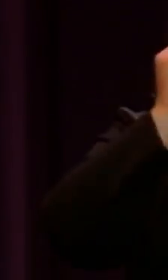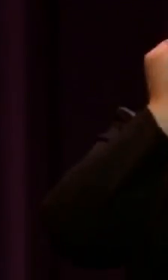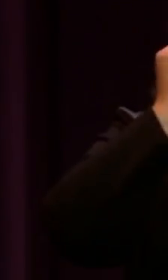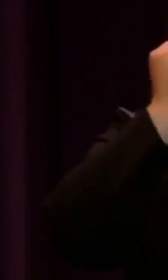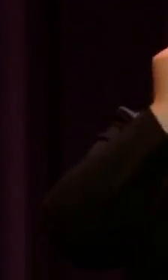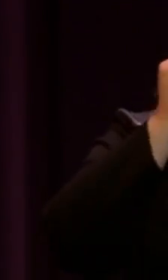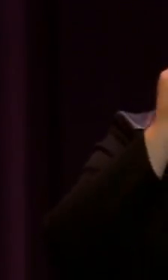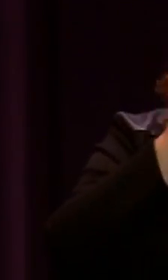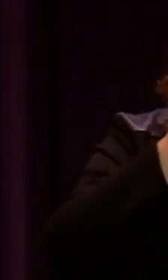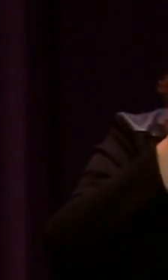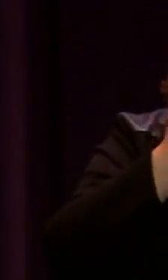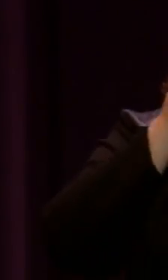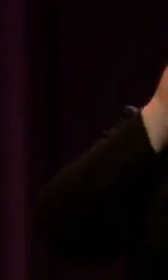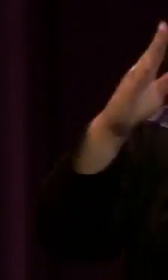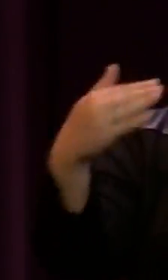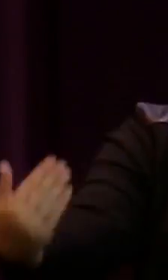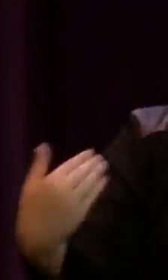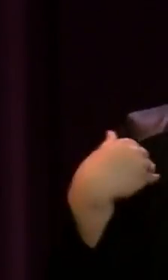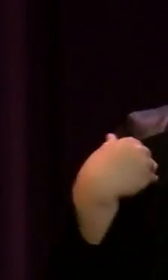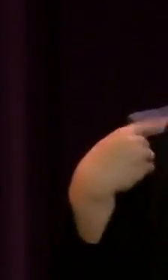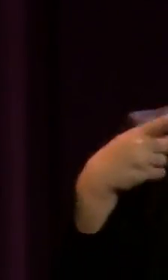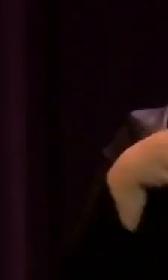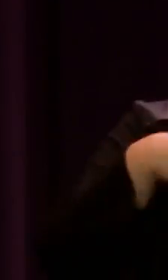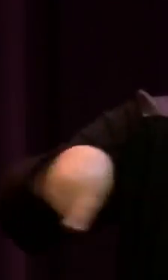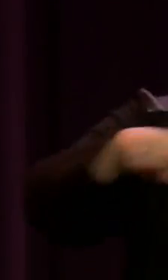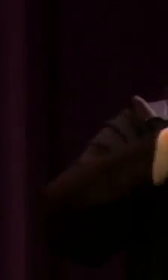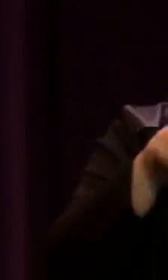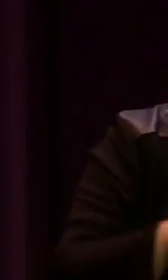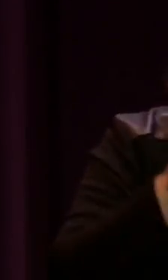ACCOUNTABLE TO THE PUBLIC. IF IT WEREN'T SO OFFENSIVE, I